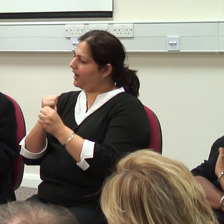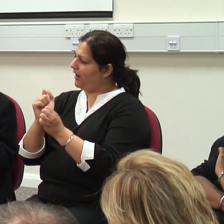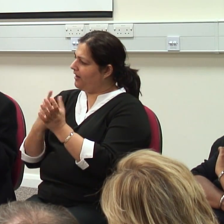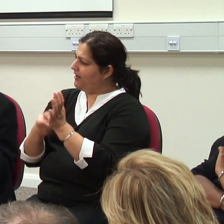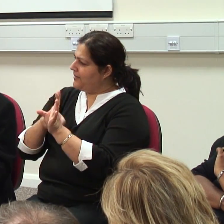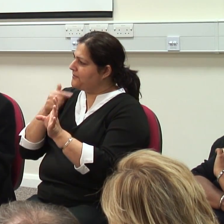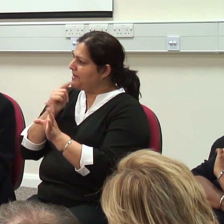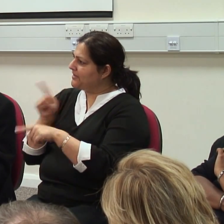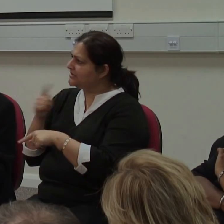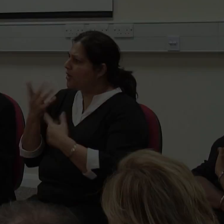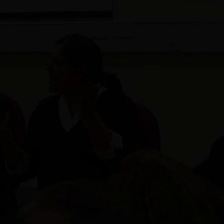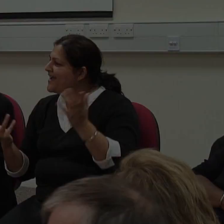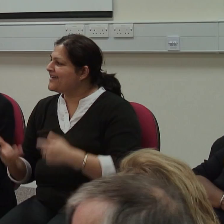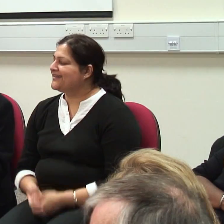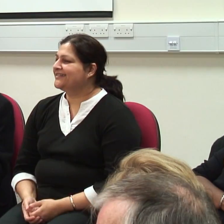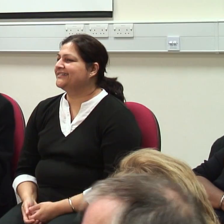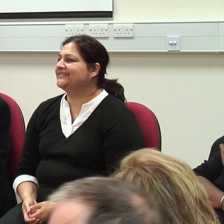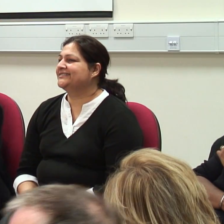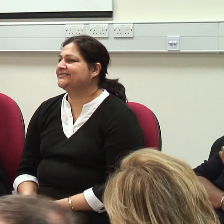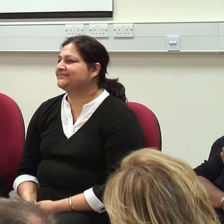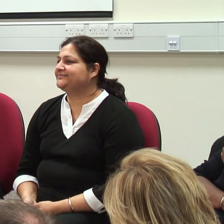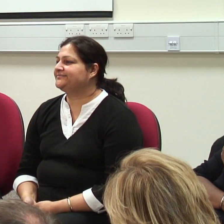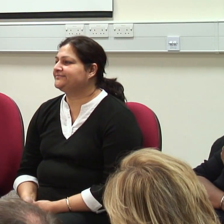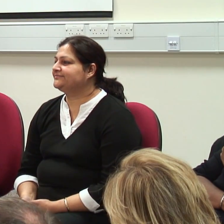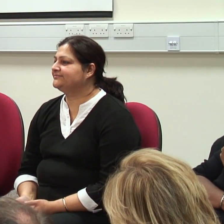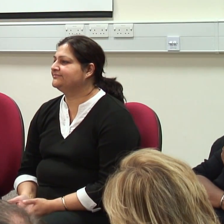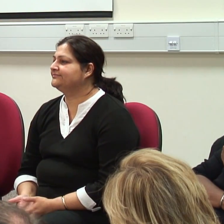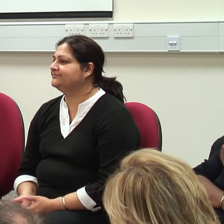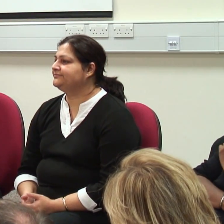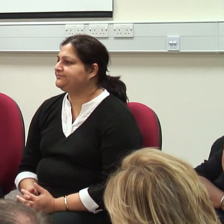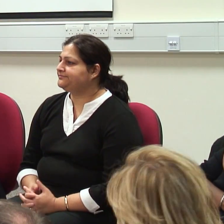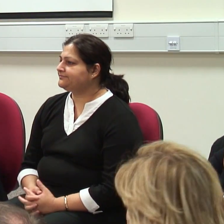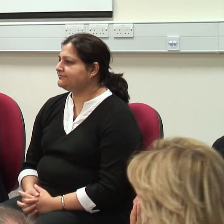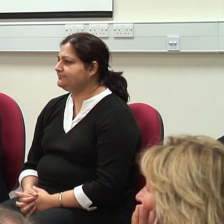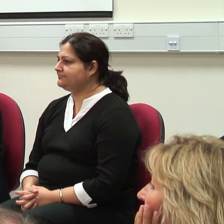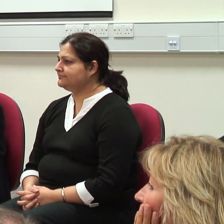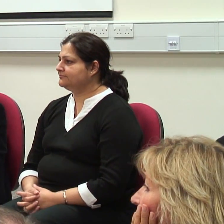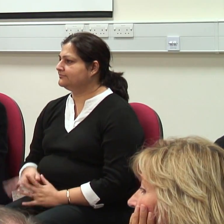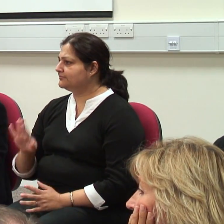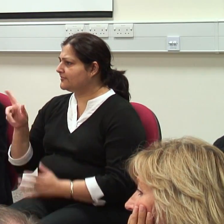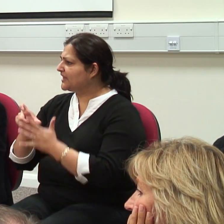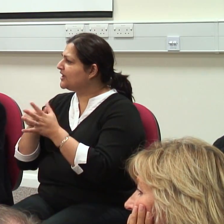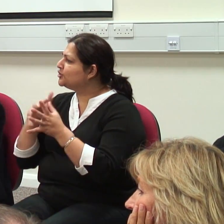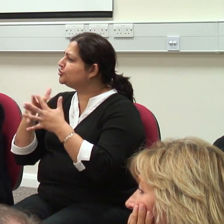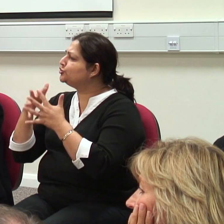Hello, I'm Dawn River. It’s just a small point to follow up from what you said: isn't